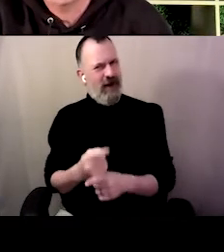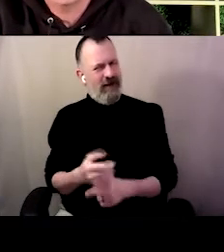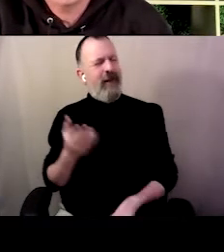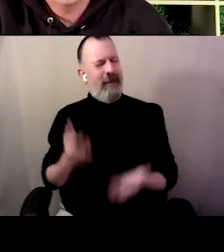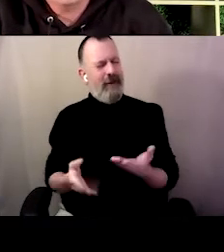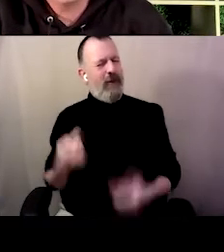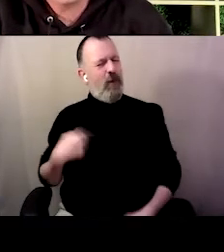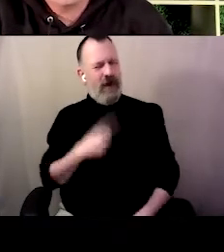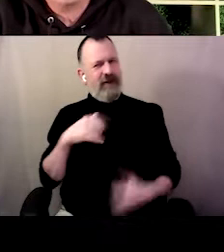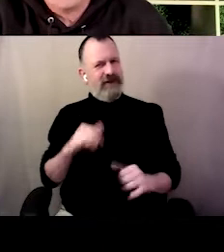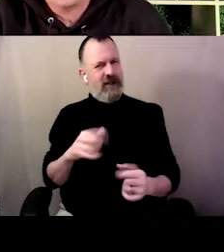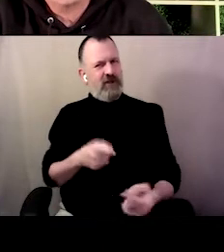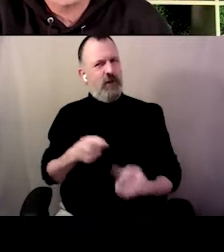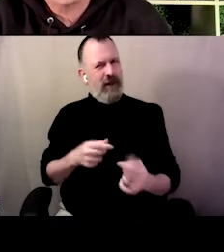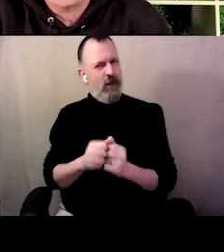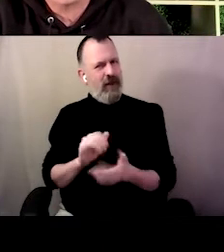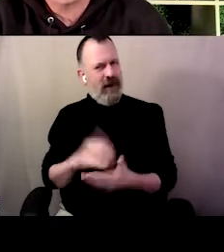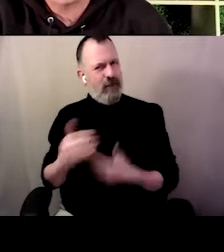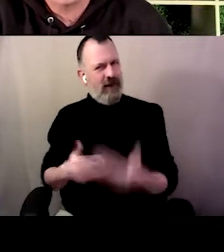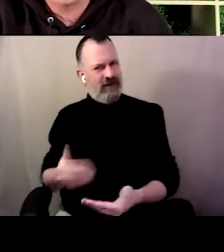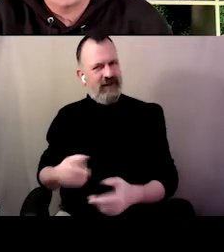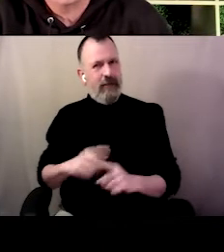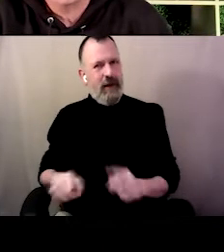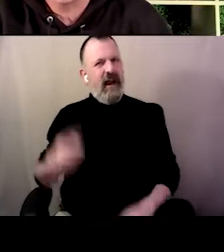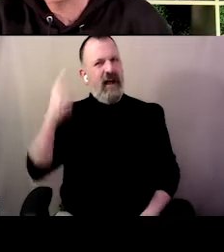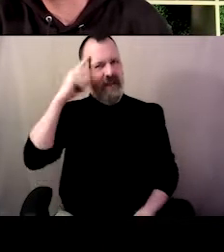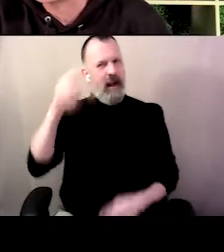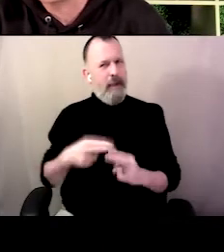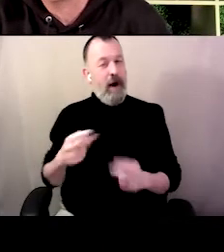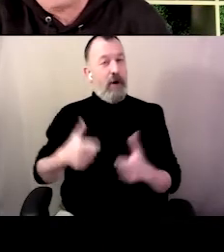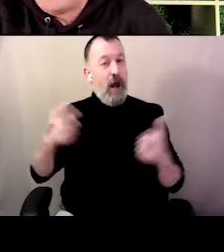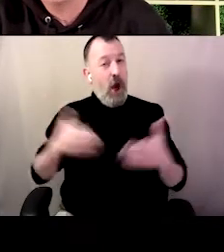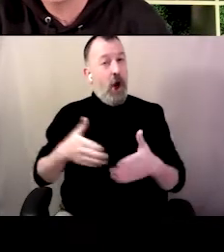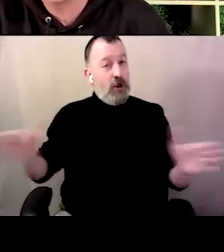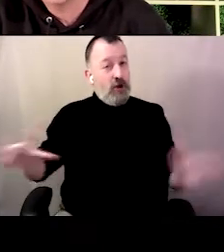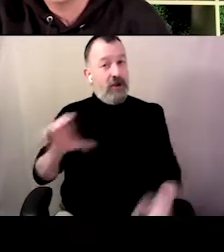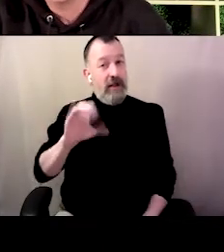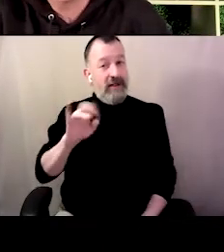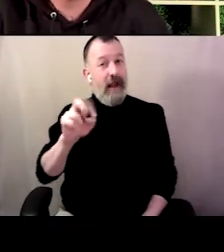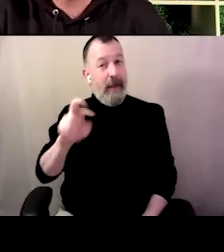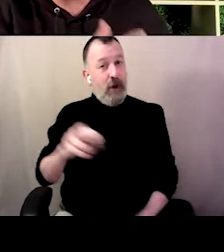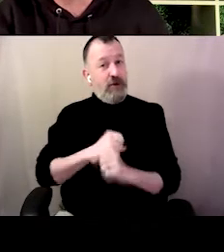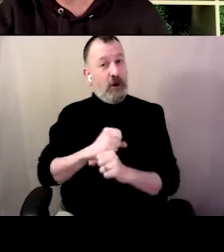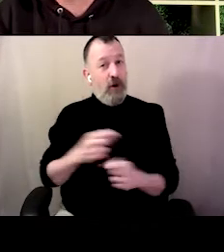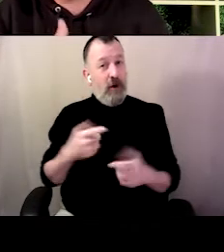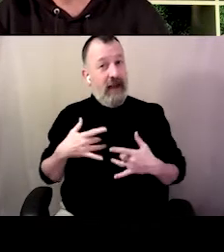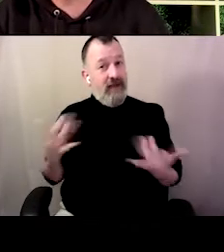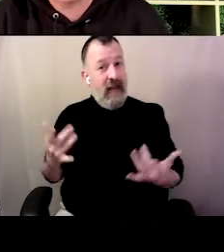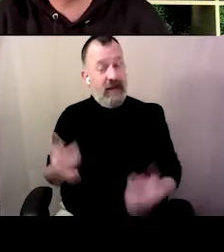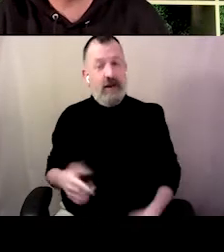CalebBarlow: But one thing about a large scale cyber security event. Don't you need the same things to happen. Don't you need government and private sector.